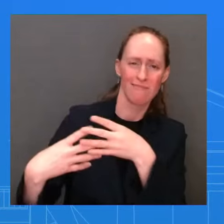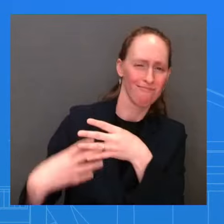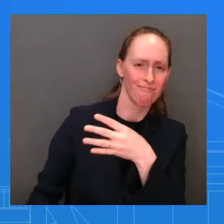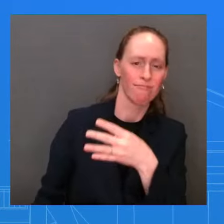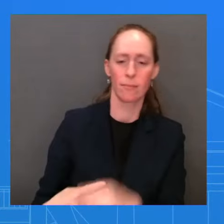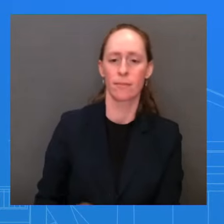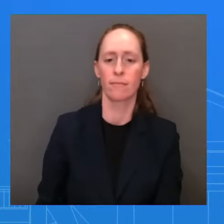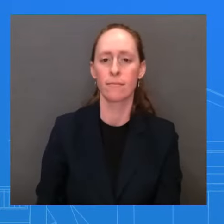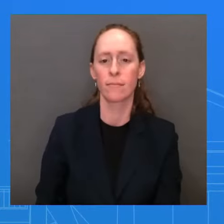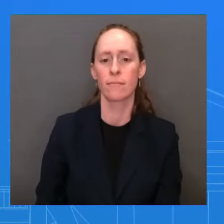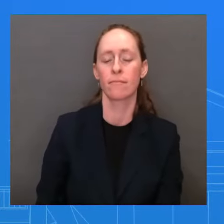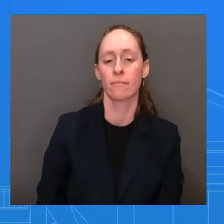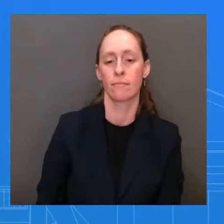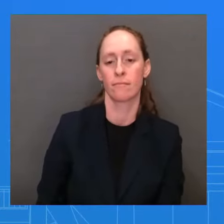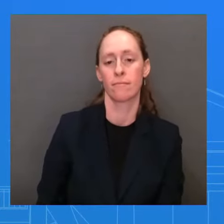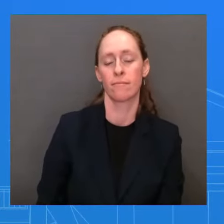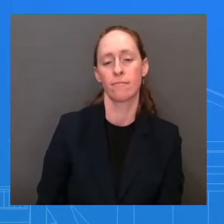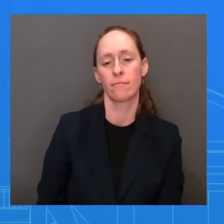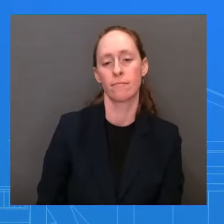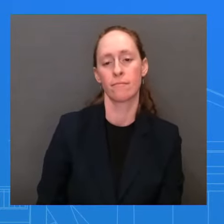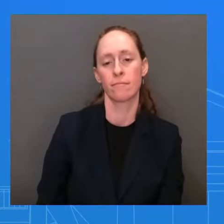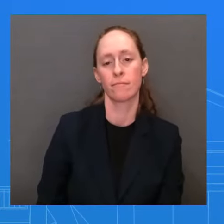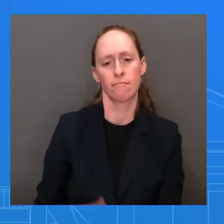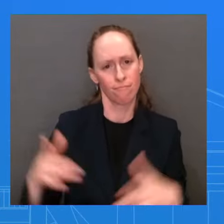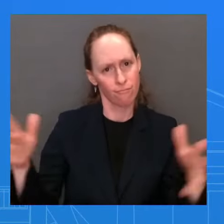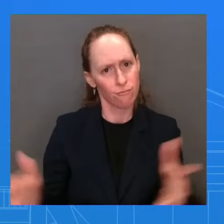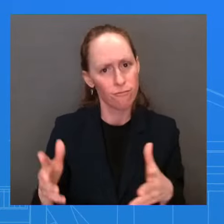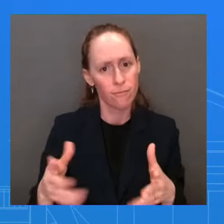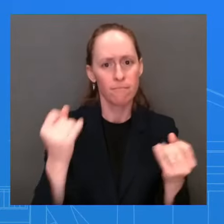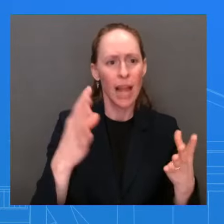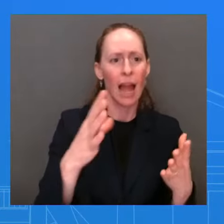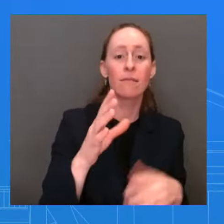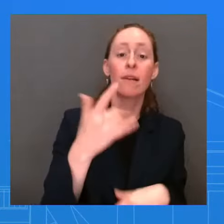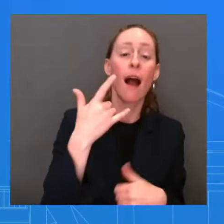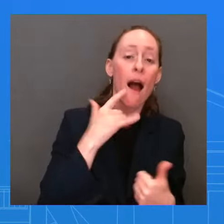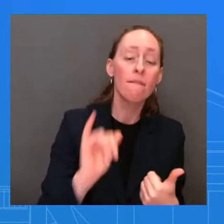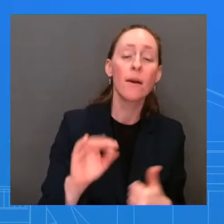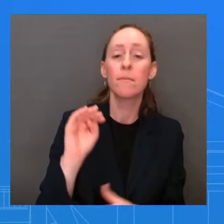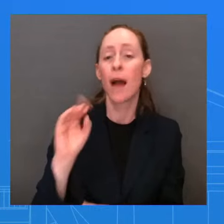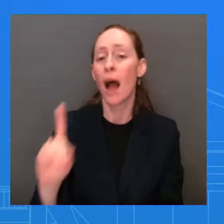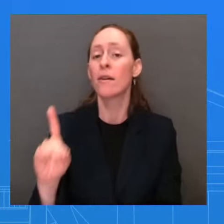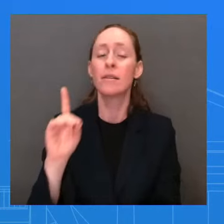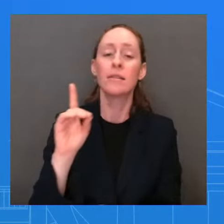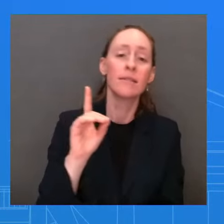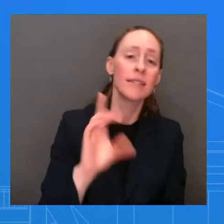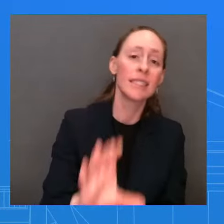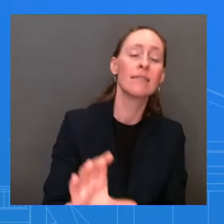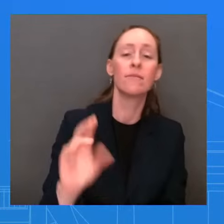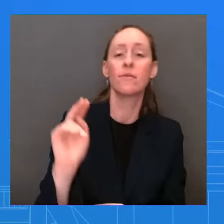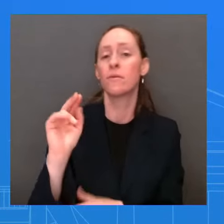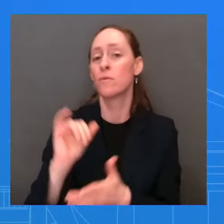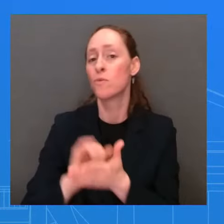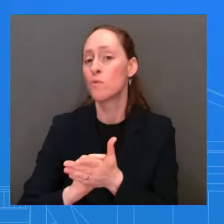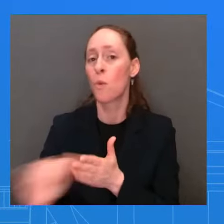New Jersey, Connecticut, Hawaii, Maryland, Massachusetts, New York, Delaware, Washington, D.C., and Illinois to ban assault weapons